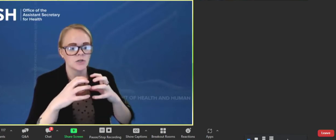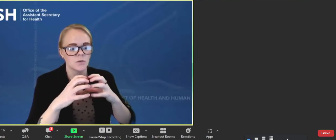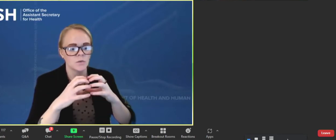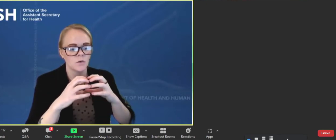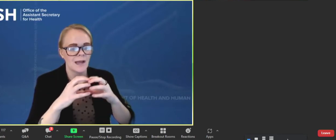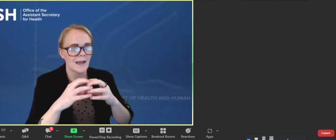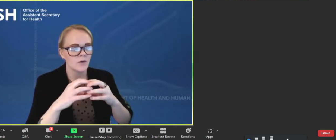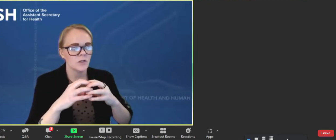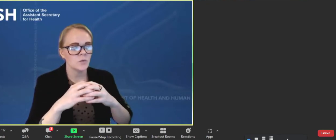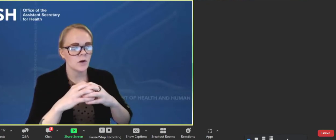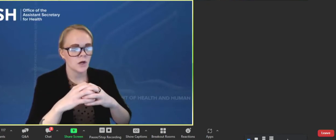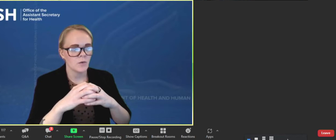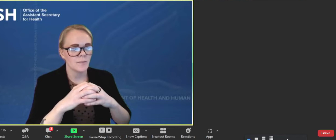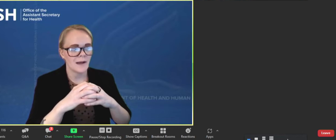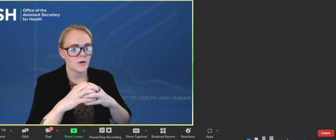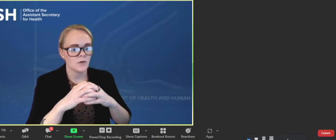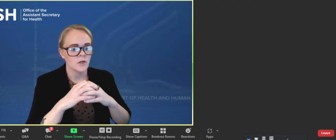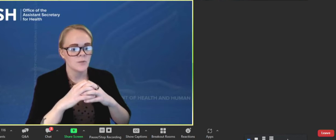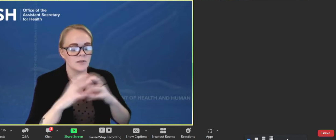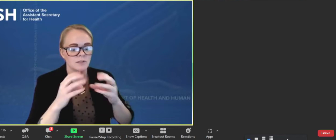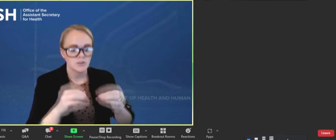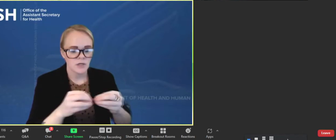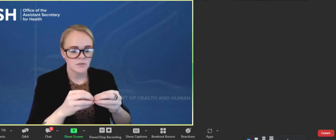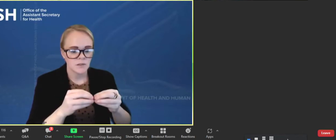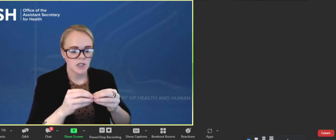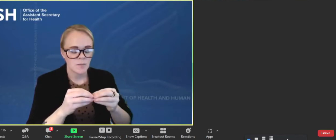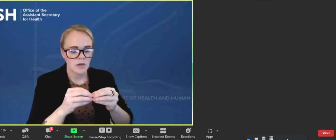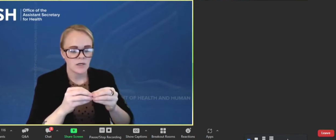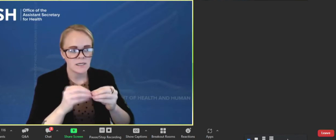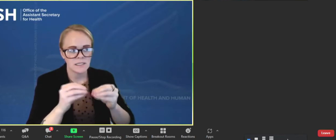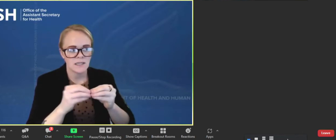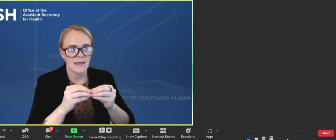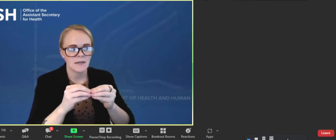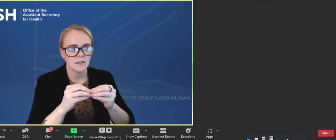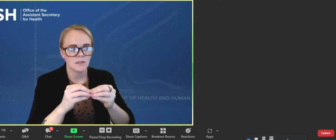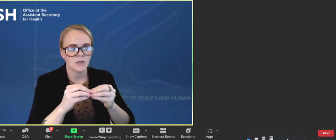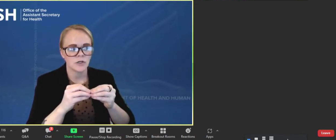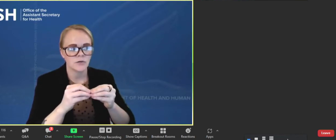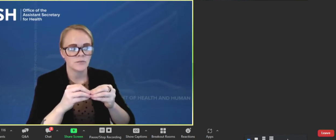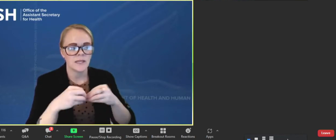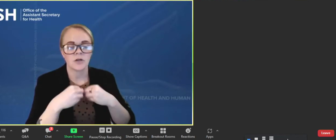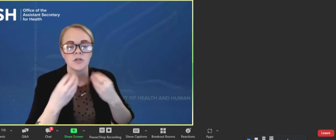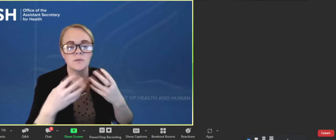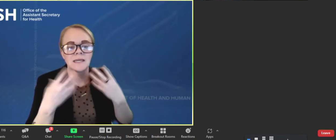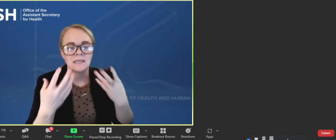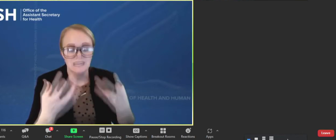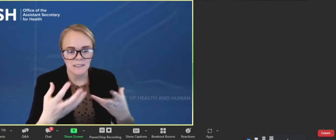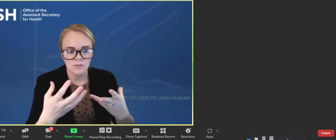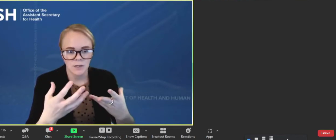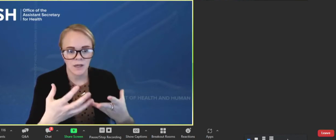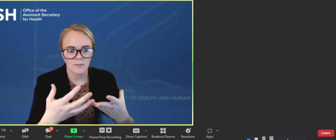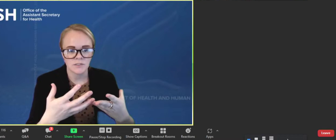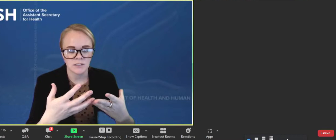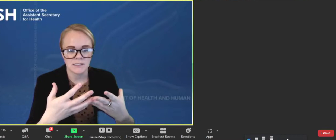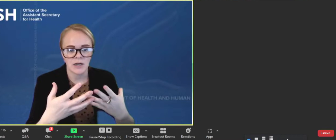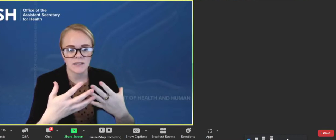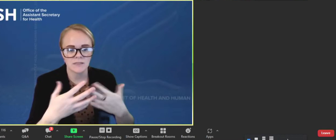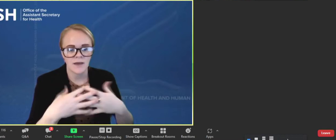How do you all go about building trust with the community to then learn their unique needs when it comes to these areas of health?